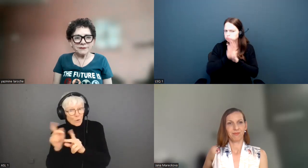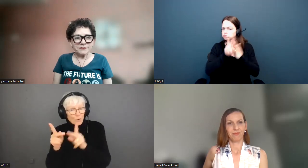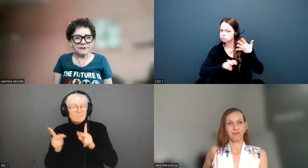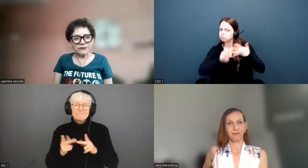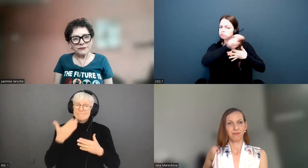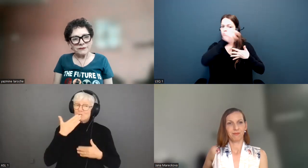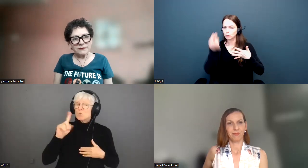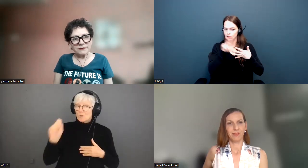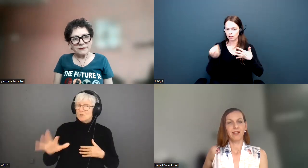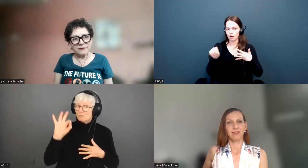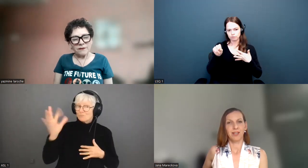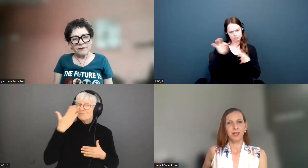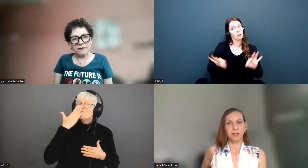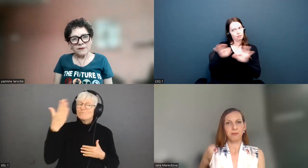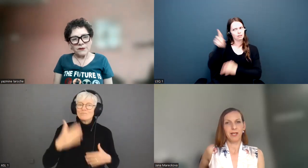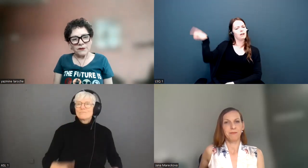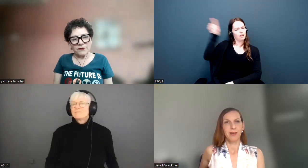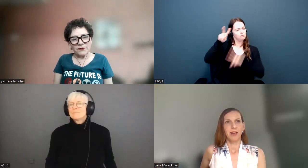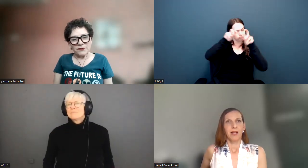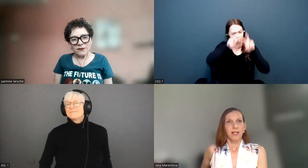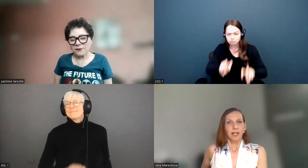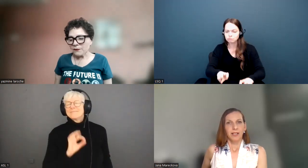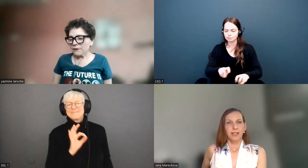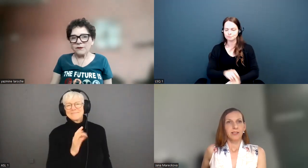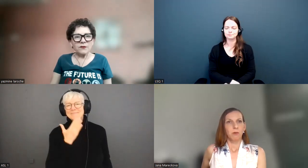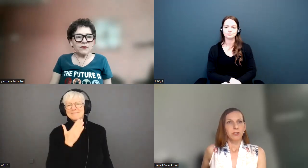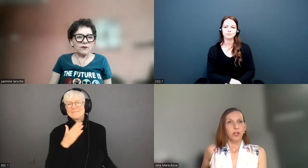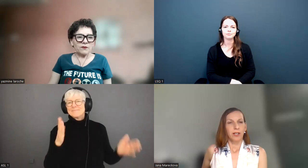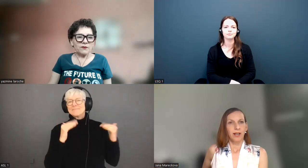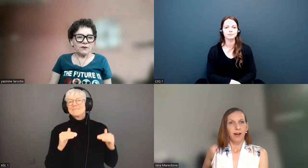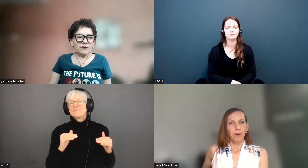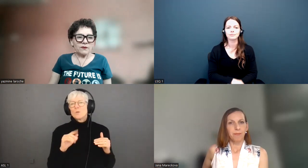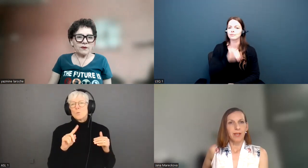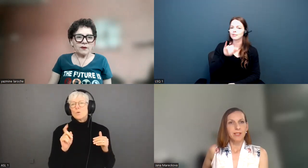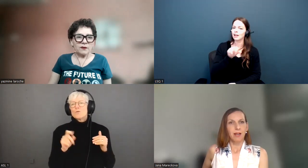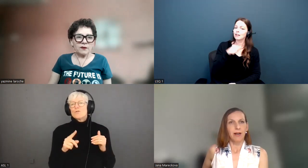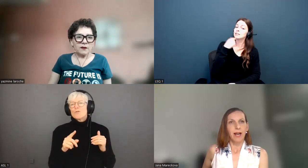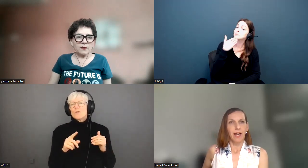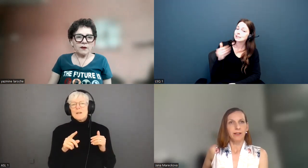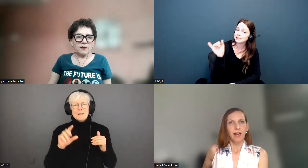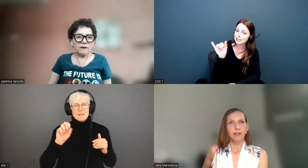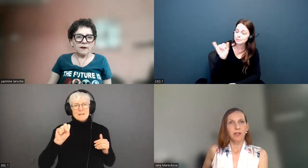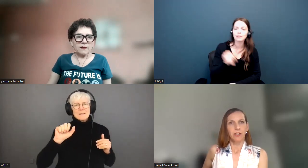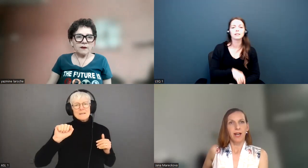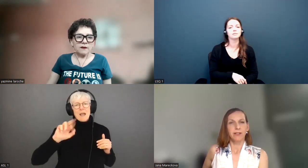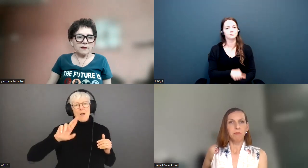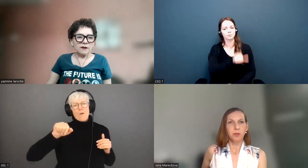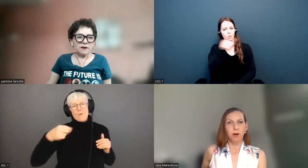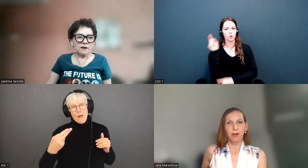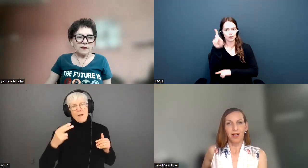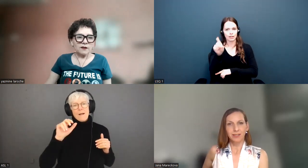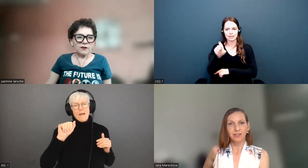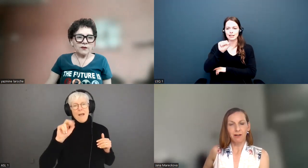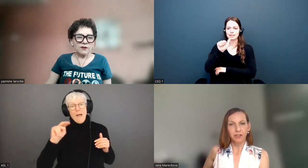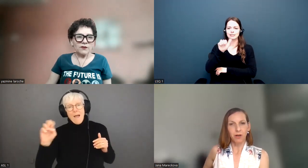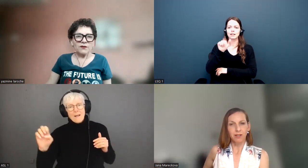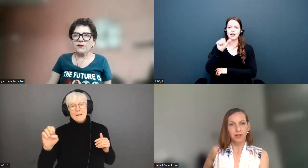thank you Jasmine next question um Sarah n has her hand up so I'll ask Sarah to ask her